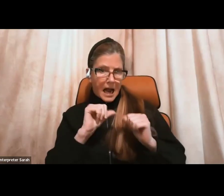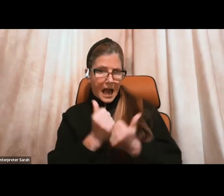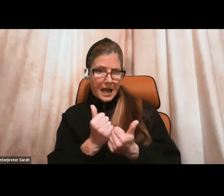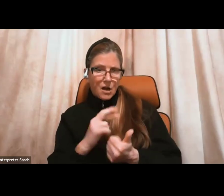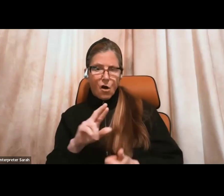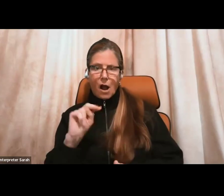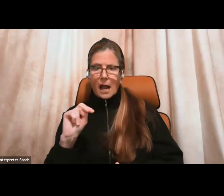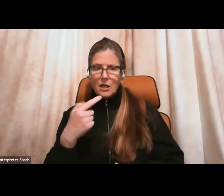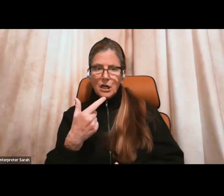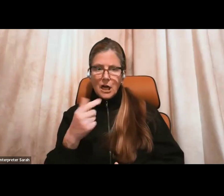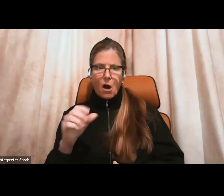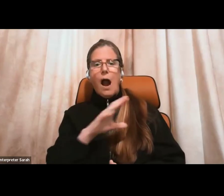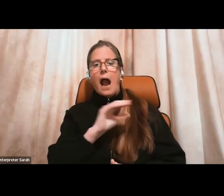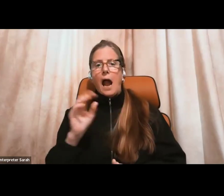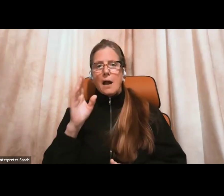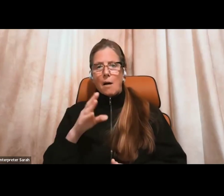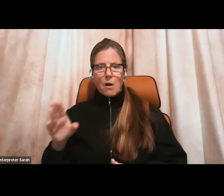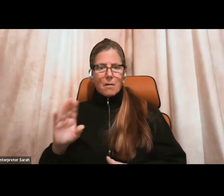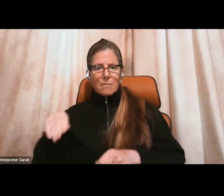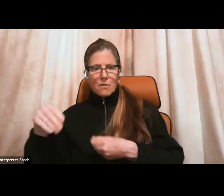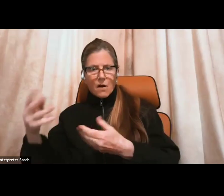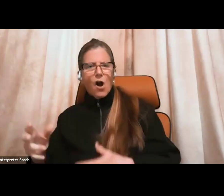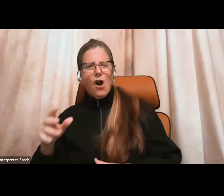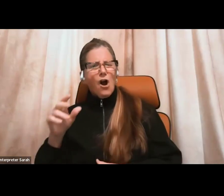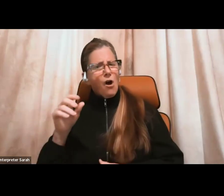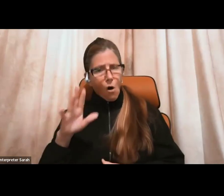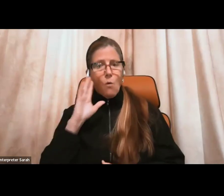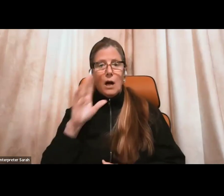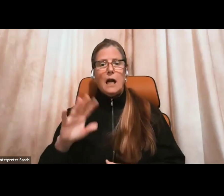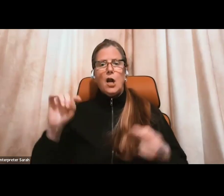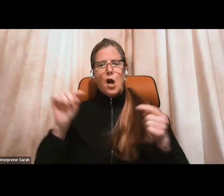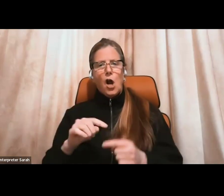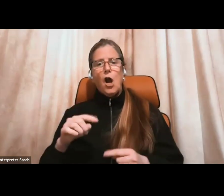hurt the application's needs status? What if the broadband provider would be involved by covering